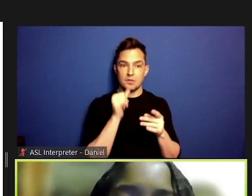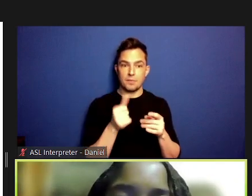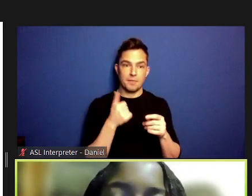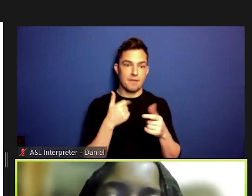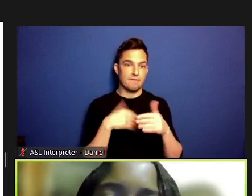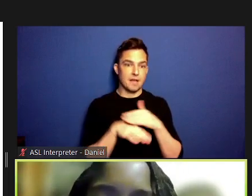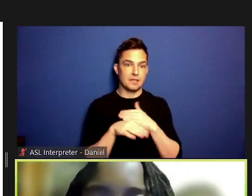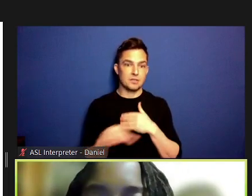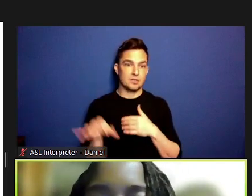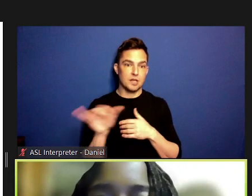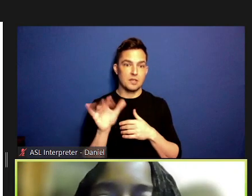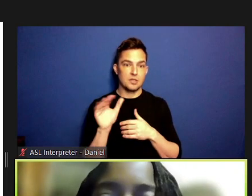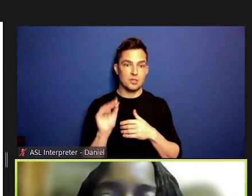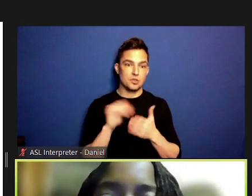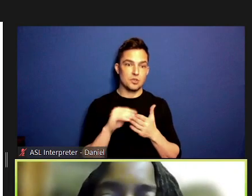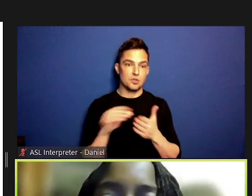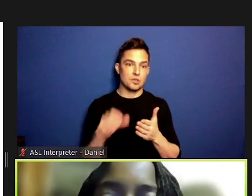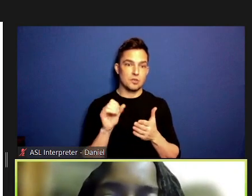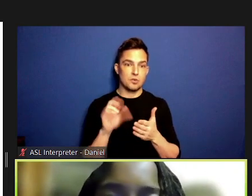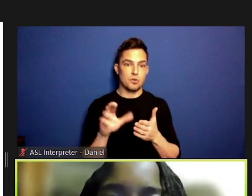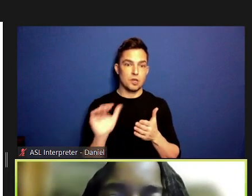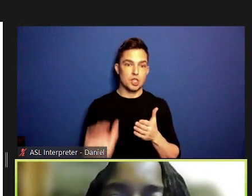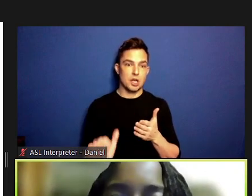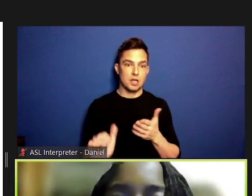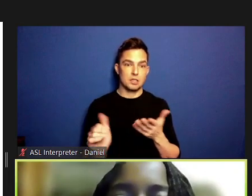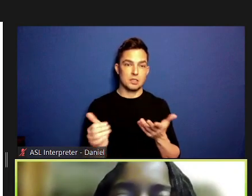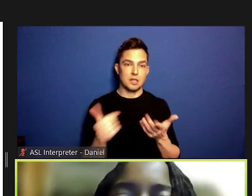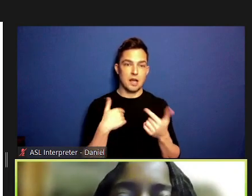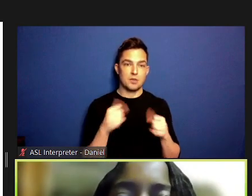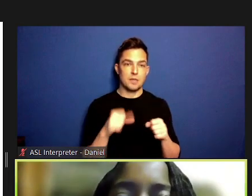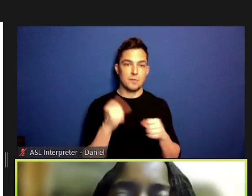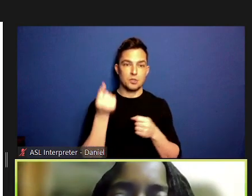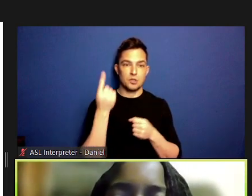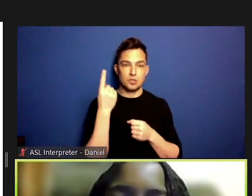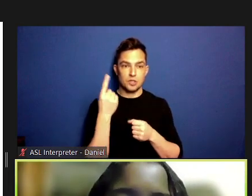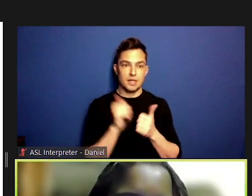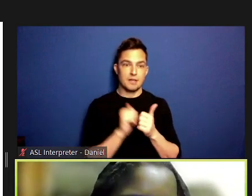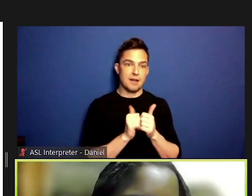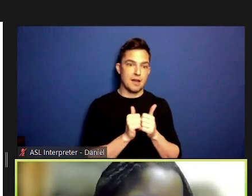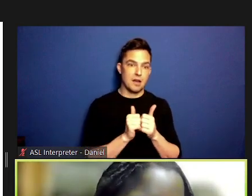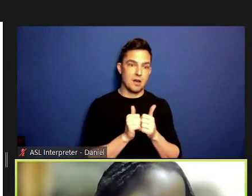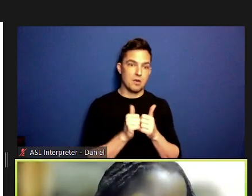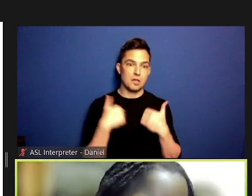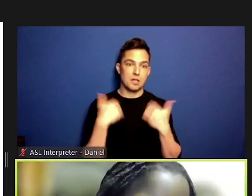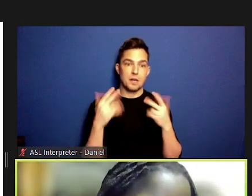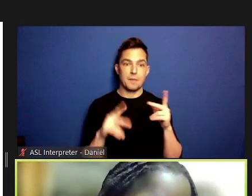or as a child. So I got to understand how the young people that I was working with who